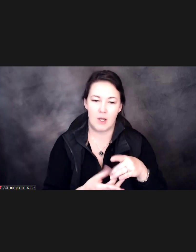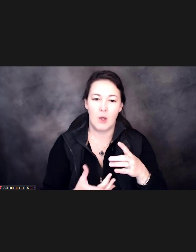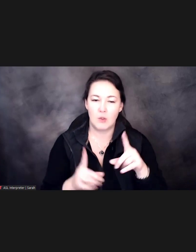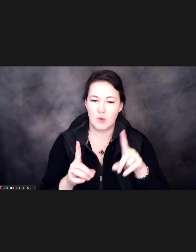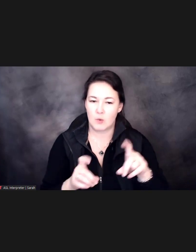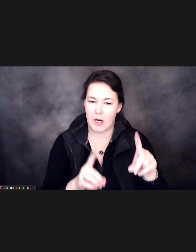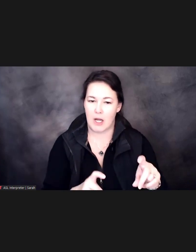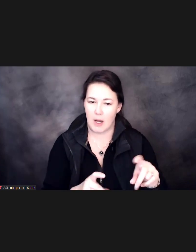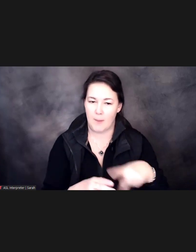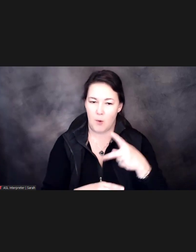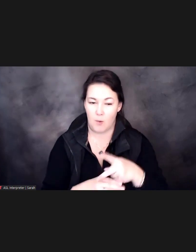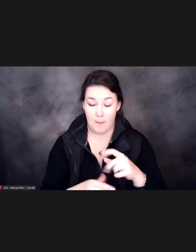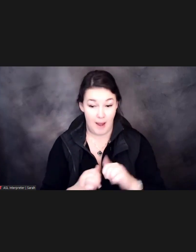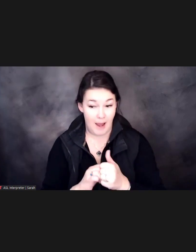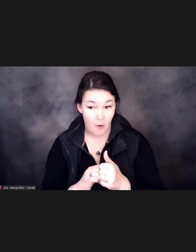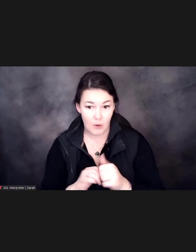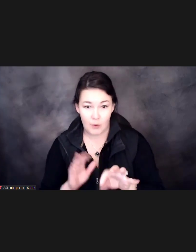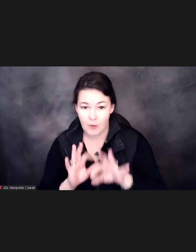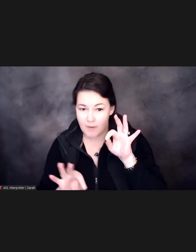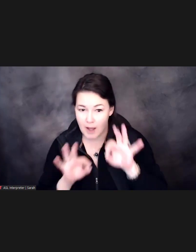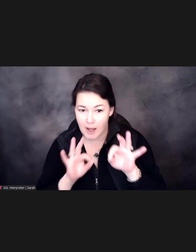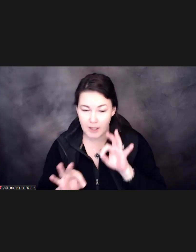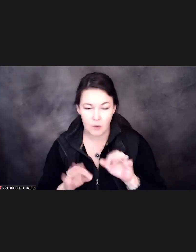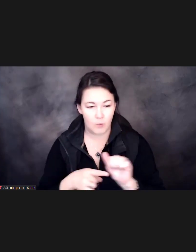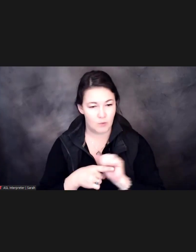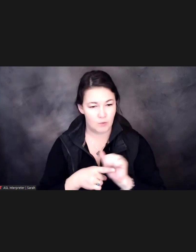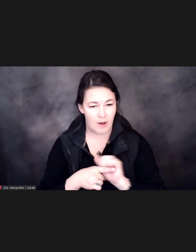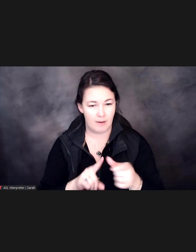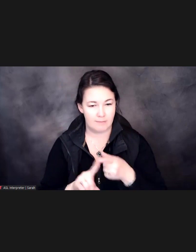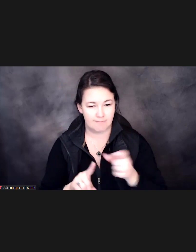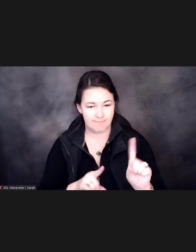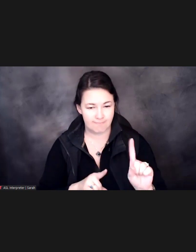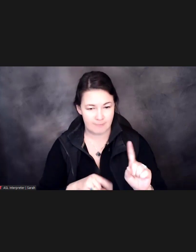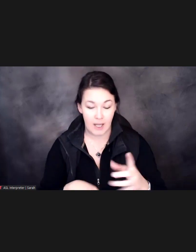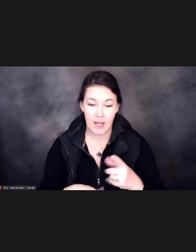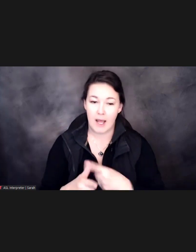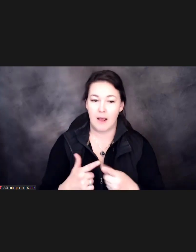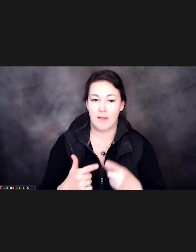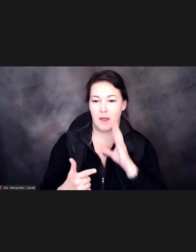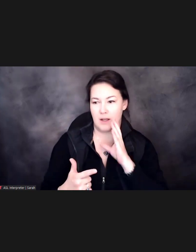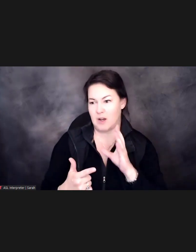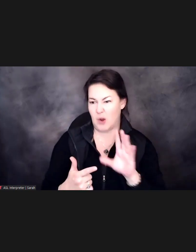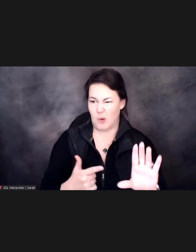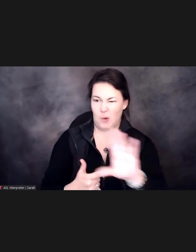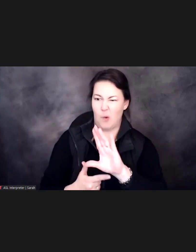how to get training and, um, and, then, answer whatever questions you